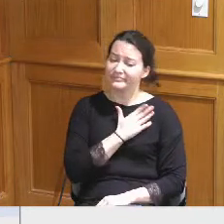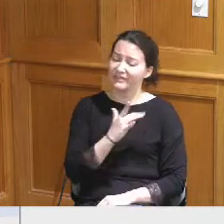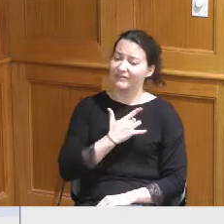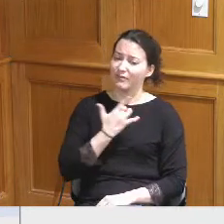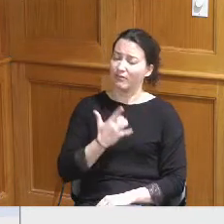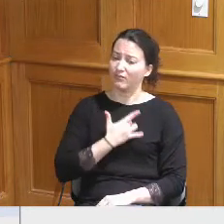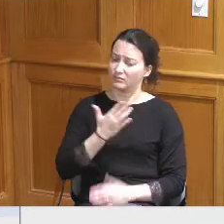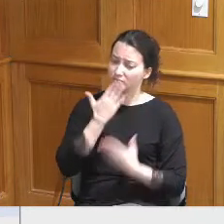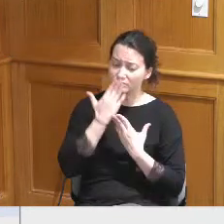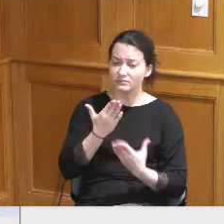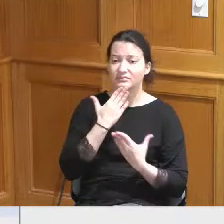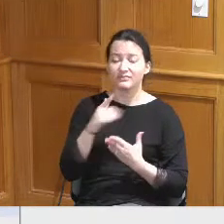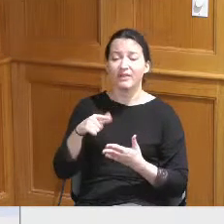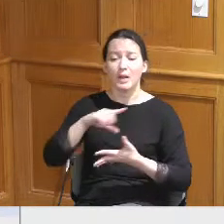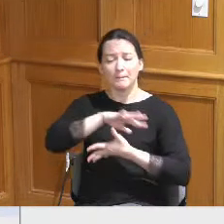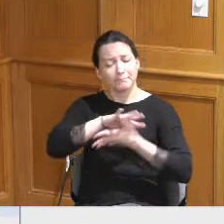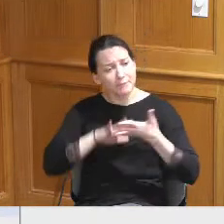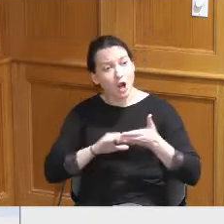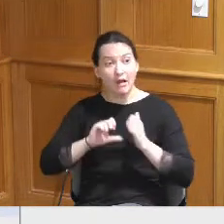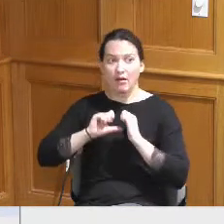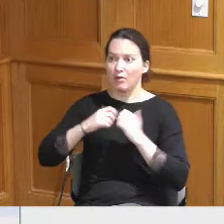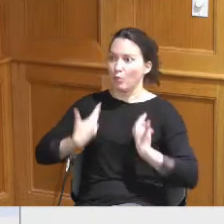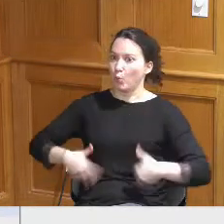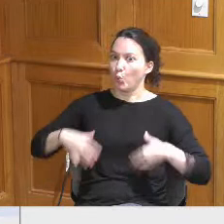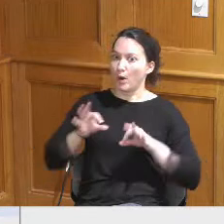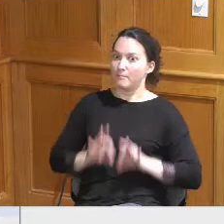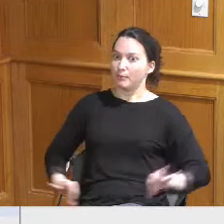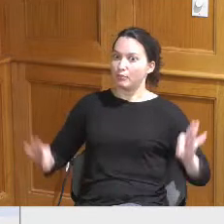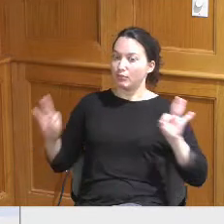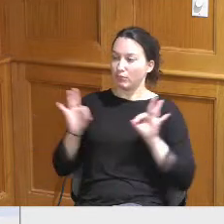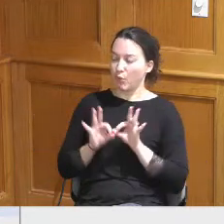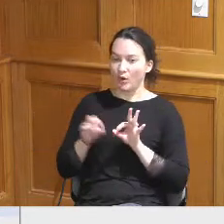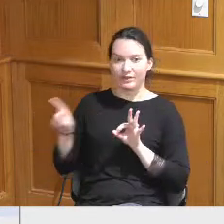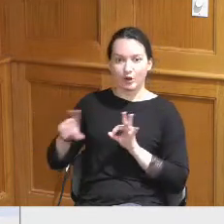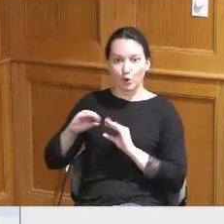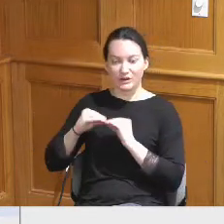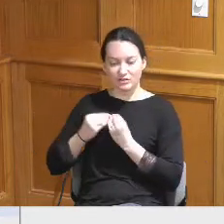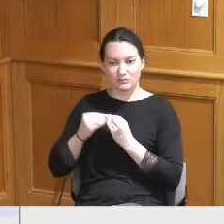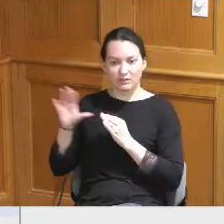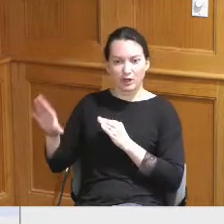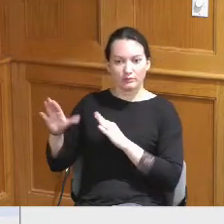and they have pointed out how important it's been for them and for their youth